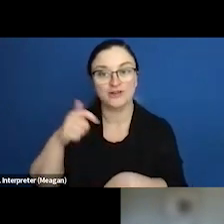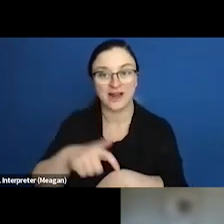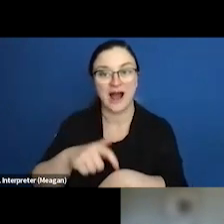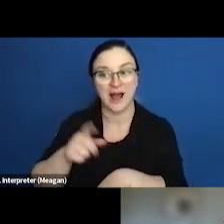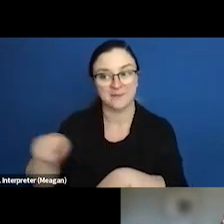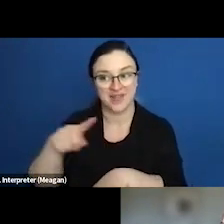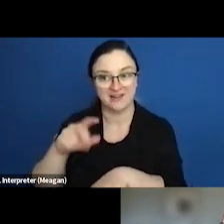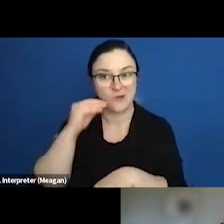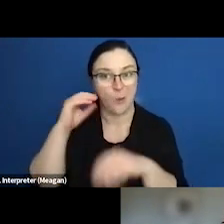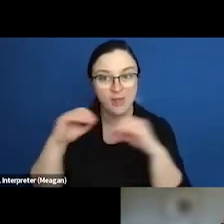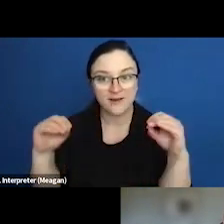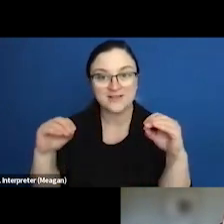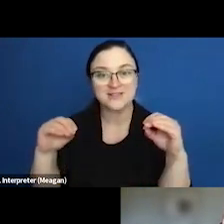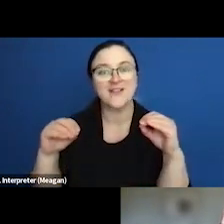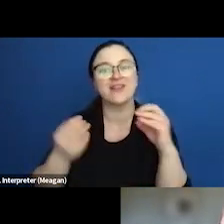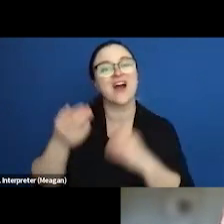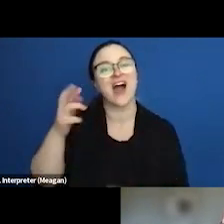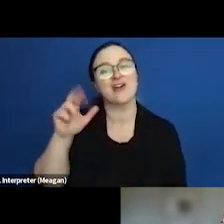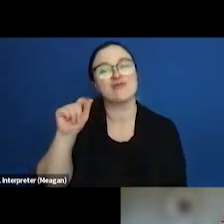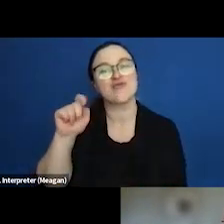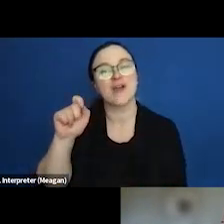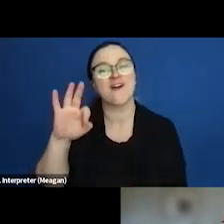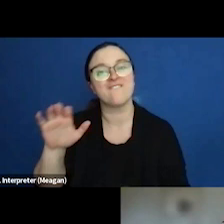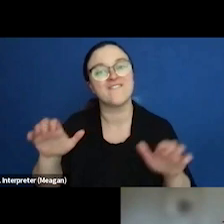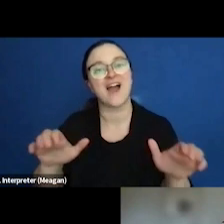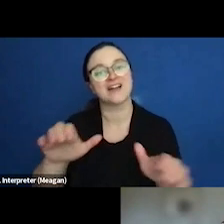the higher the rate of active substance uses.